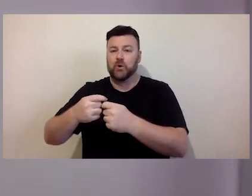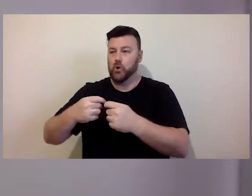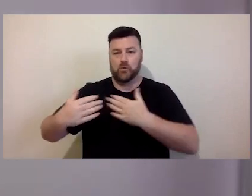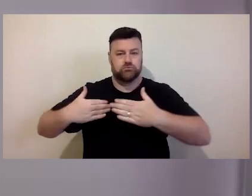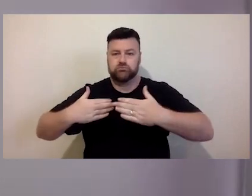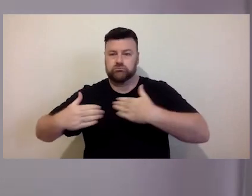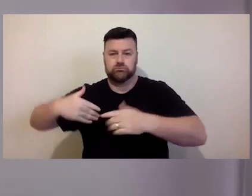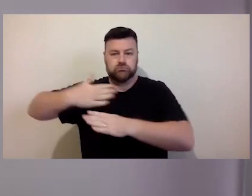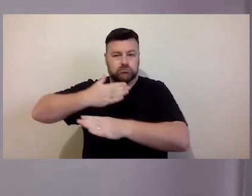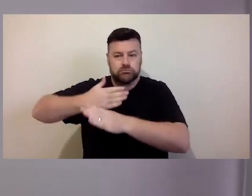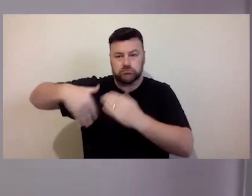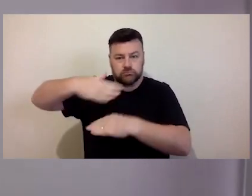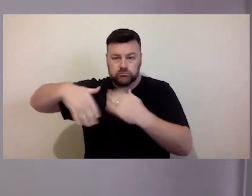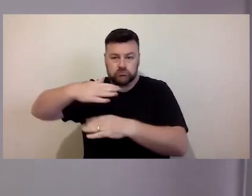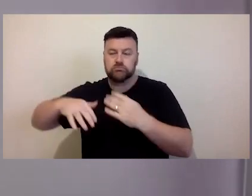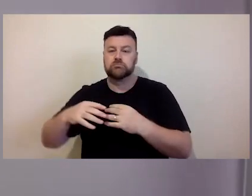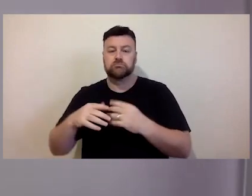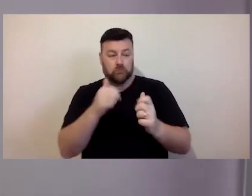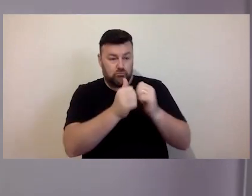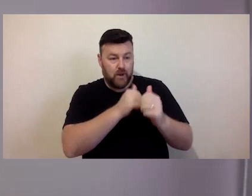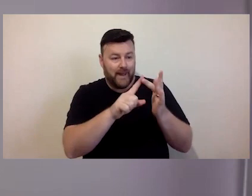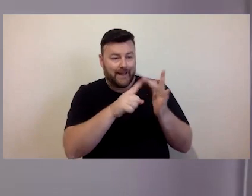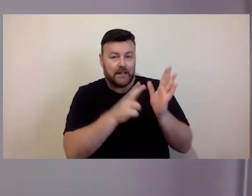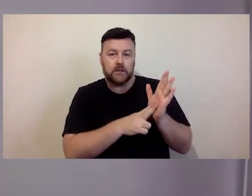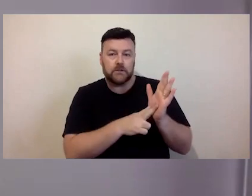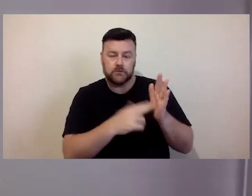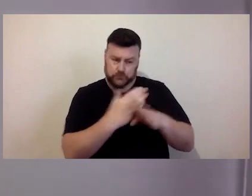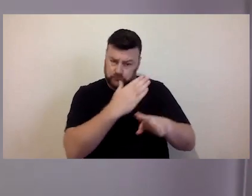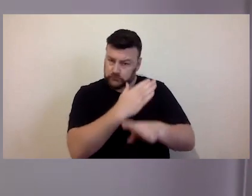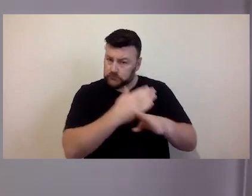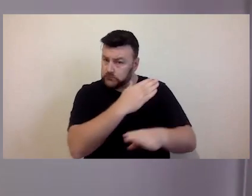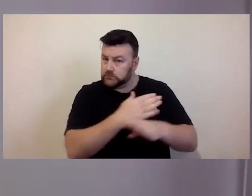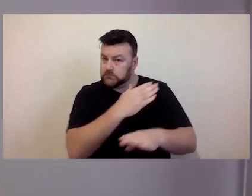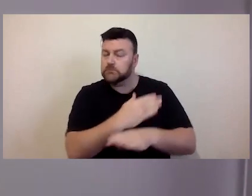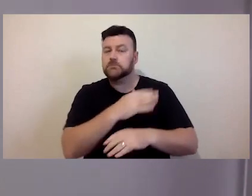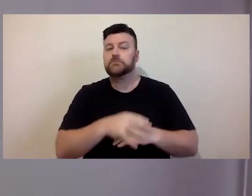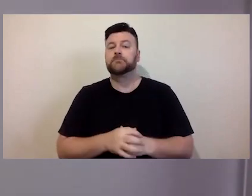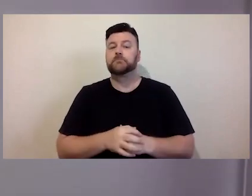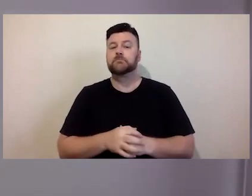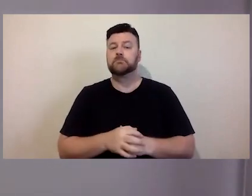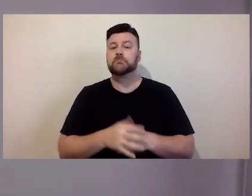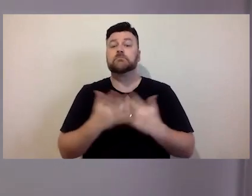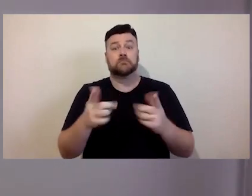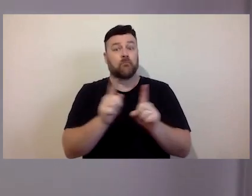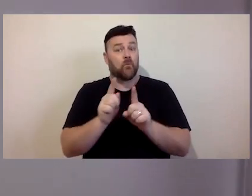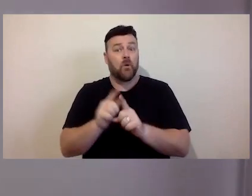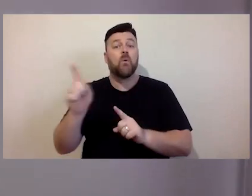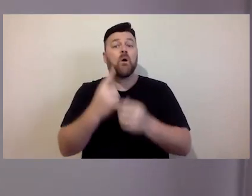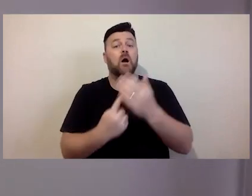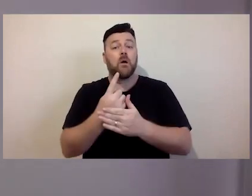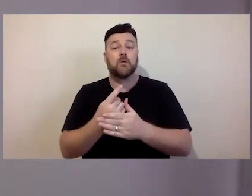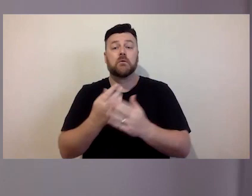Ian, the work you do inside, but also the work that's done by Laura,